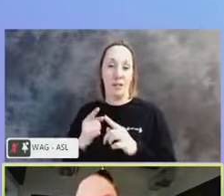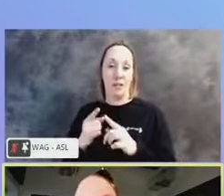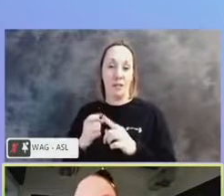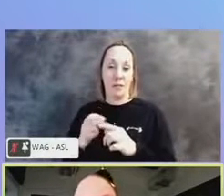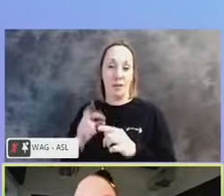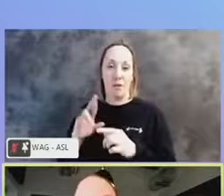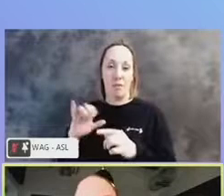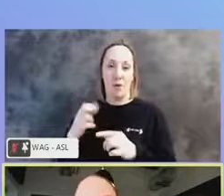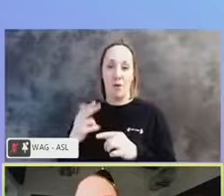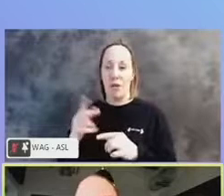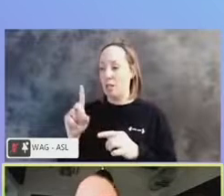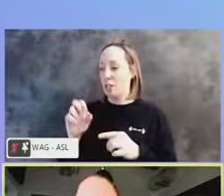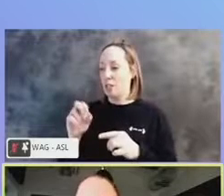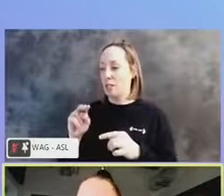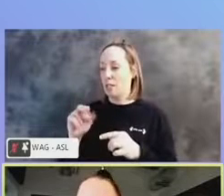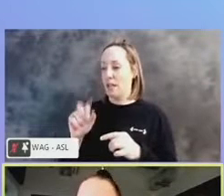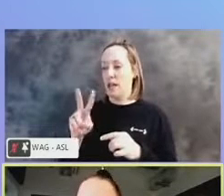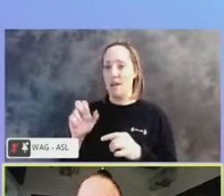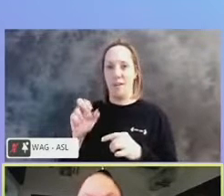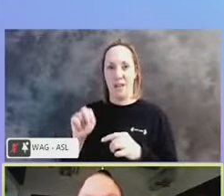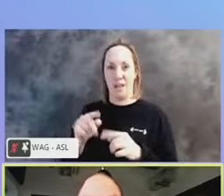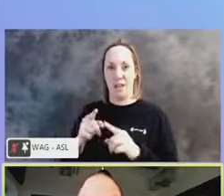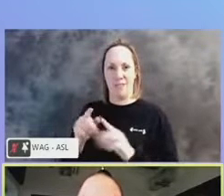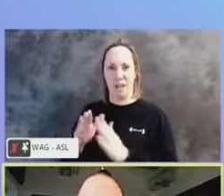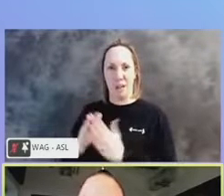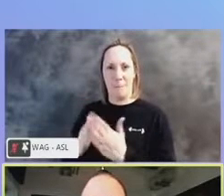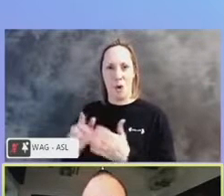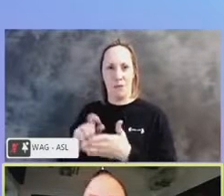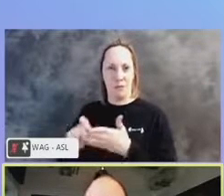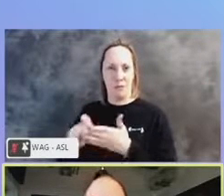to 53% if research that you consider has been done by